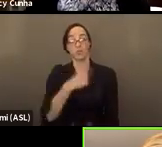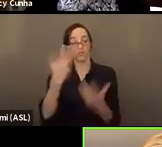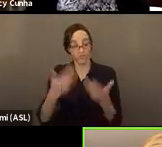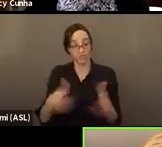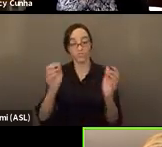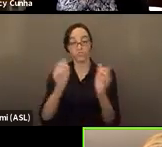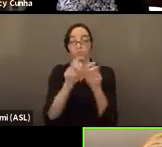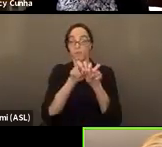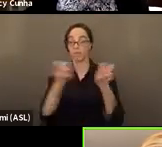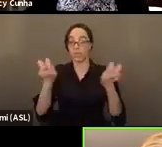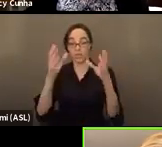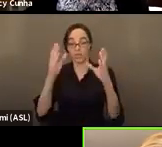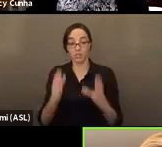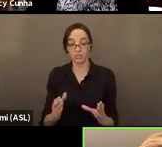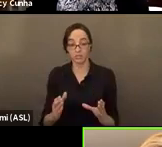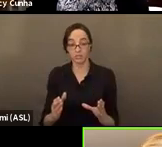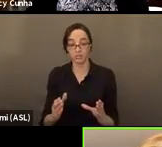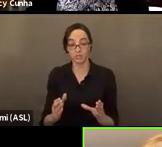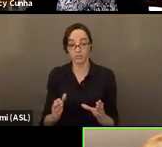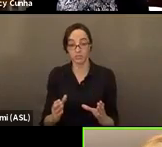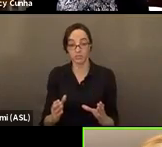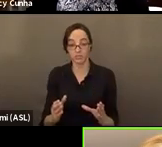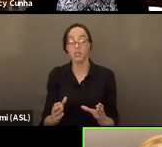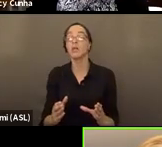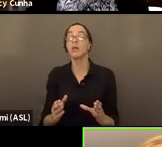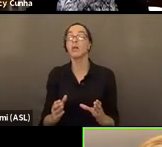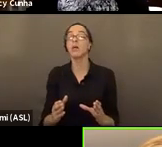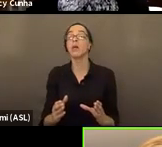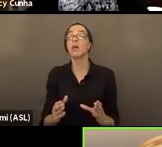so i'm going to throw out a few questions for some of you to answer